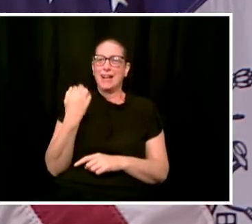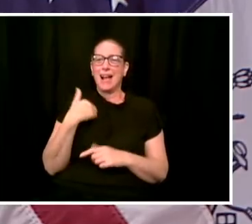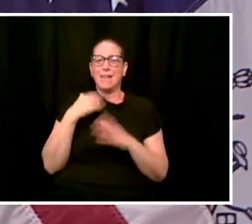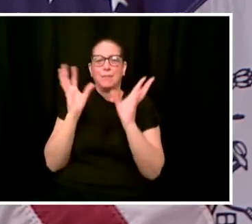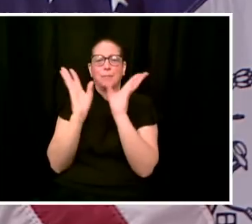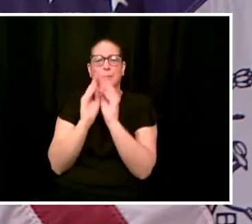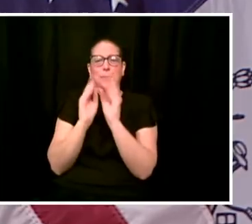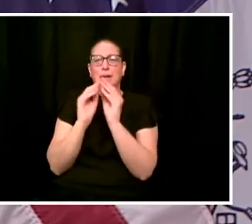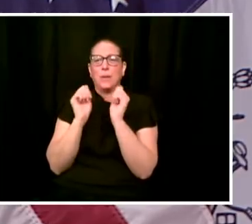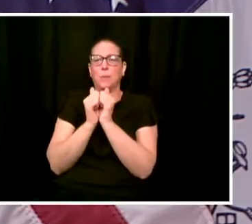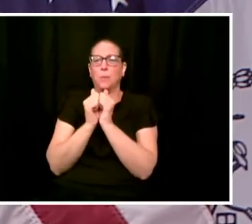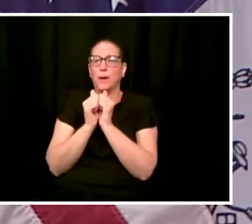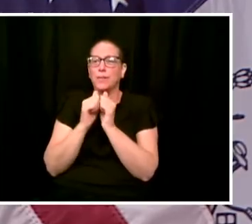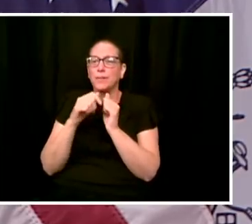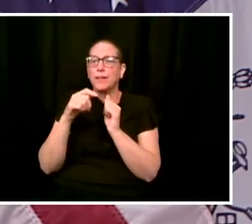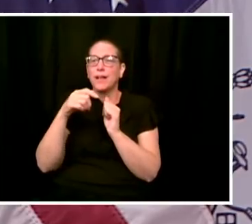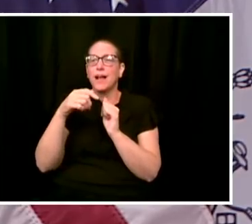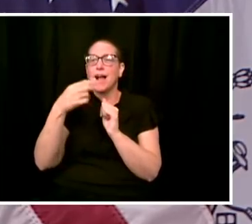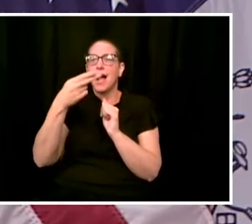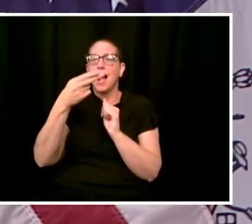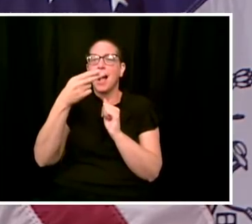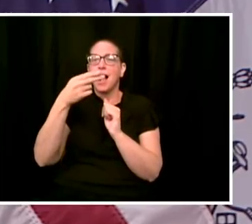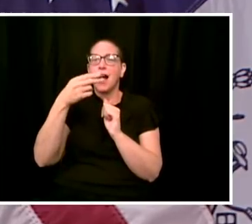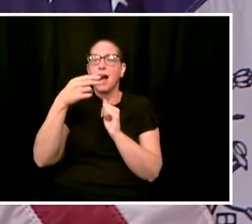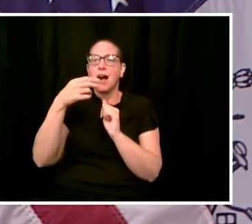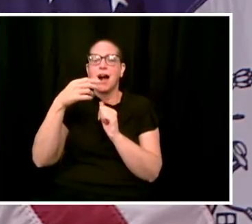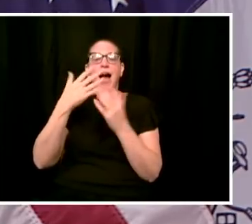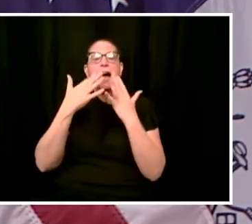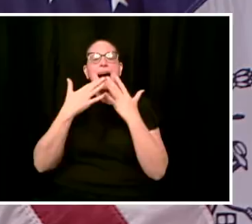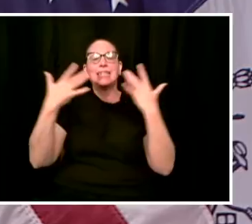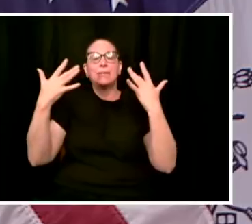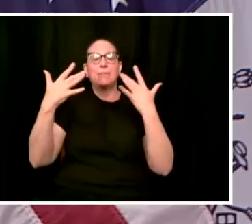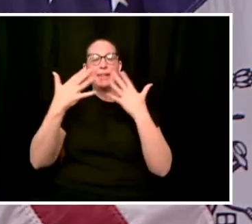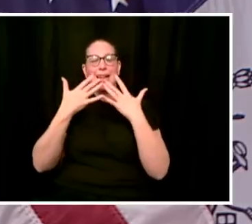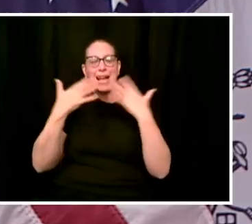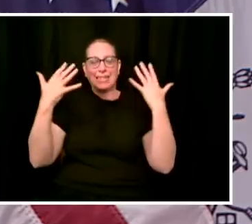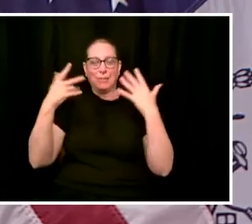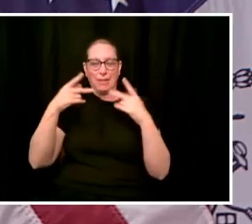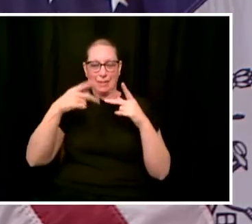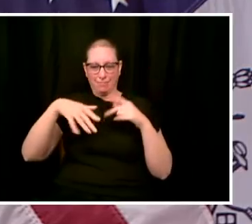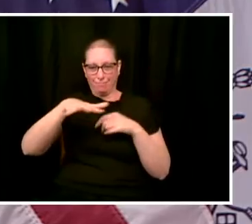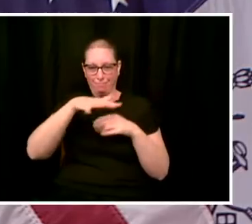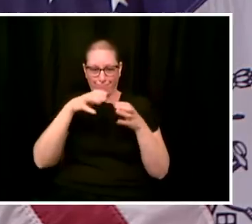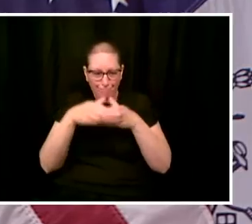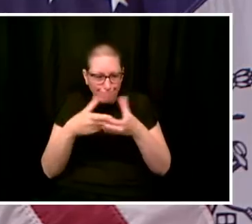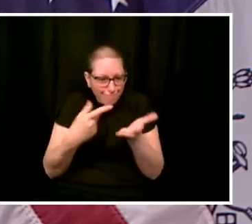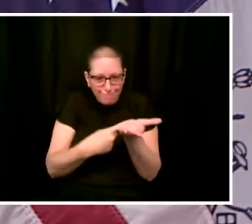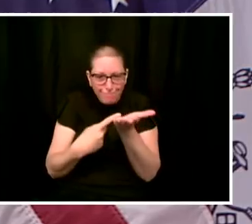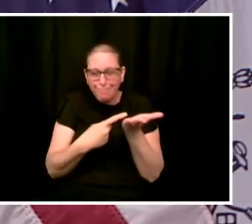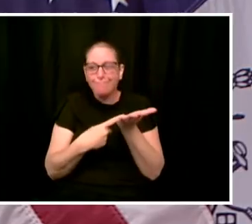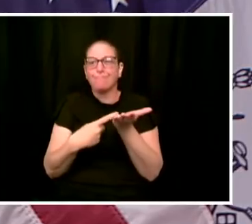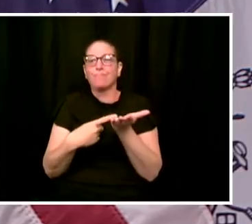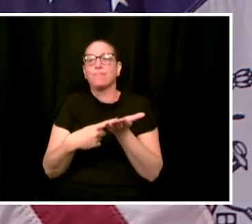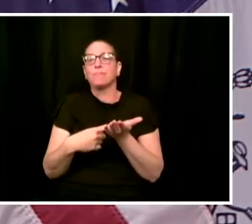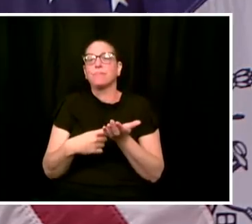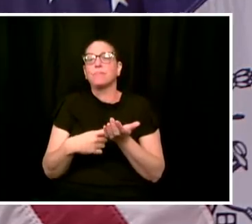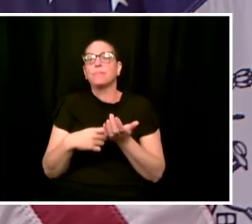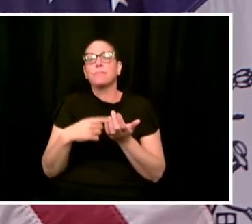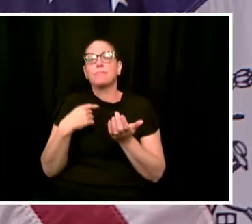THE HOSPITALITY COALITNIO, ANDT I WAS VERY INTERESTING TO SAY TO THEM WHAT PERCENTAGE OF